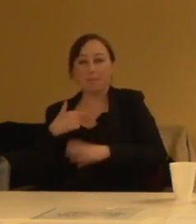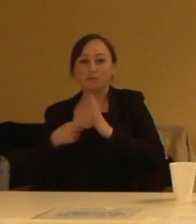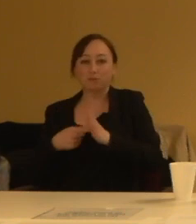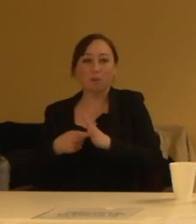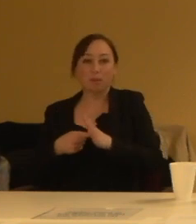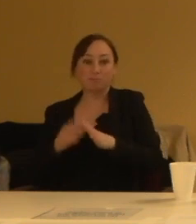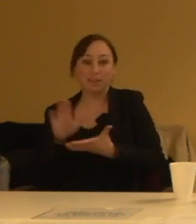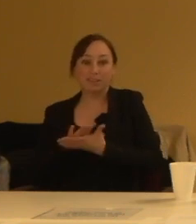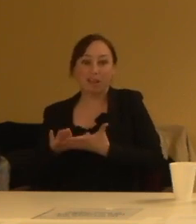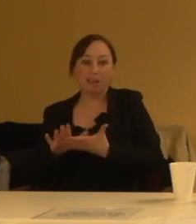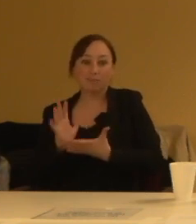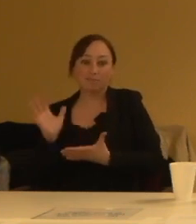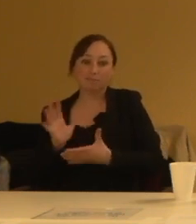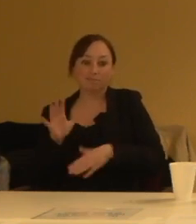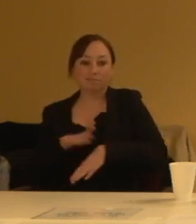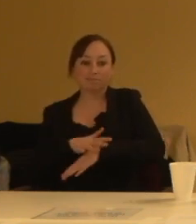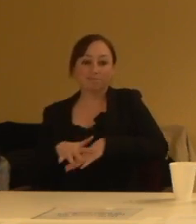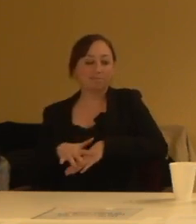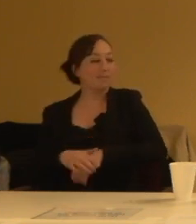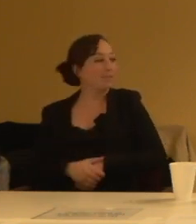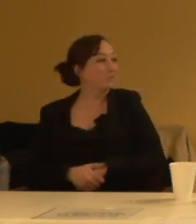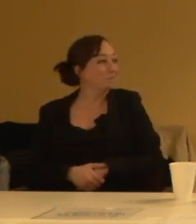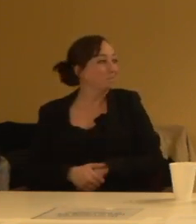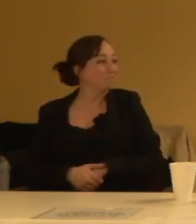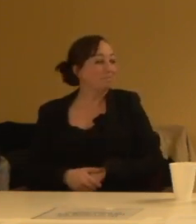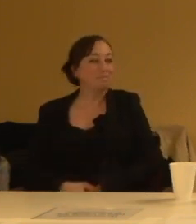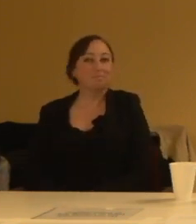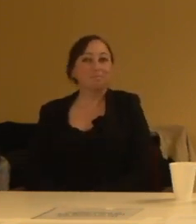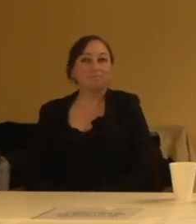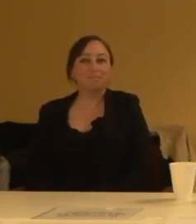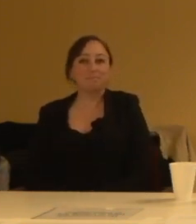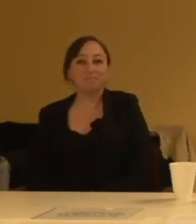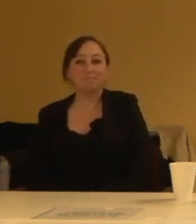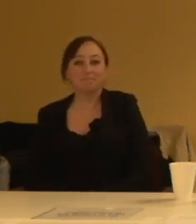get some stuff in the building.